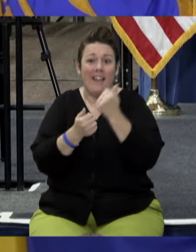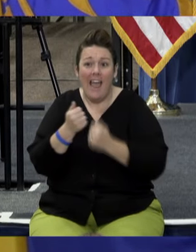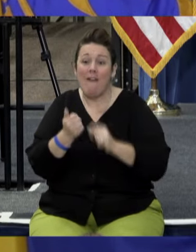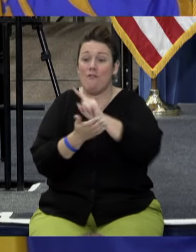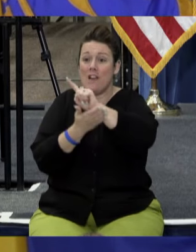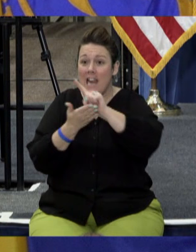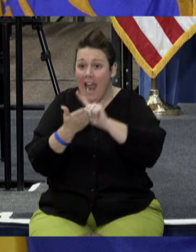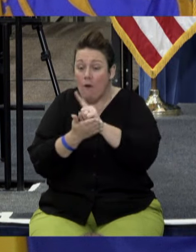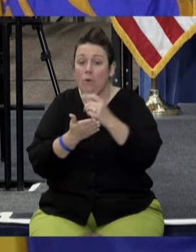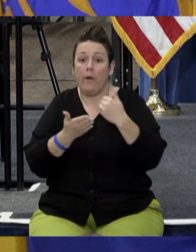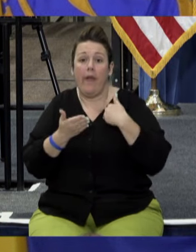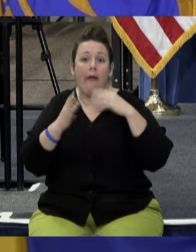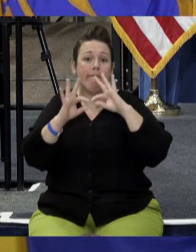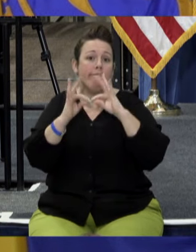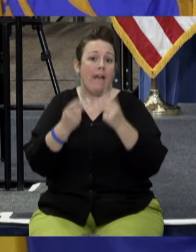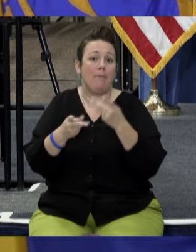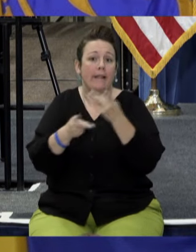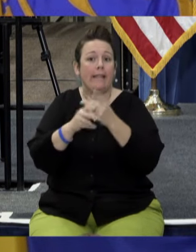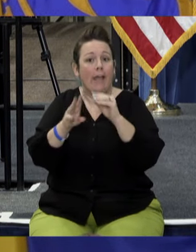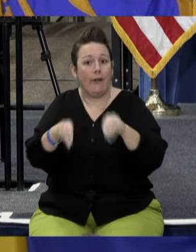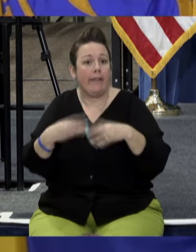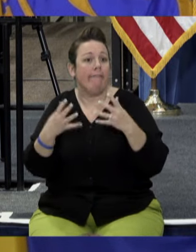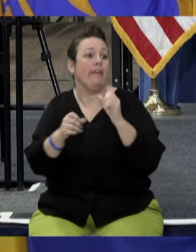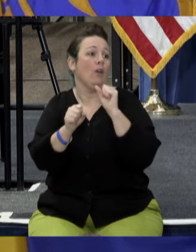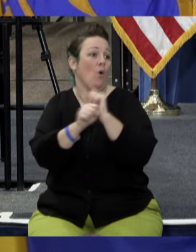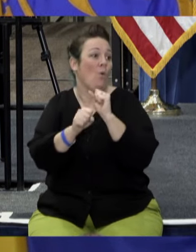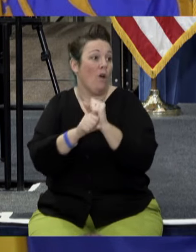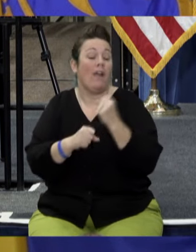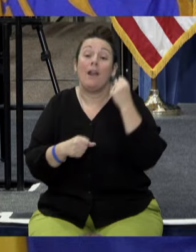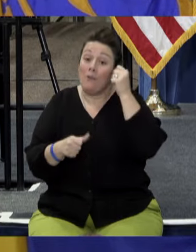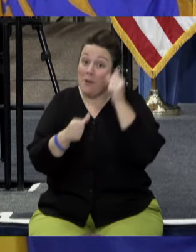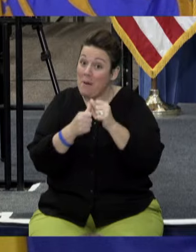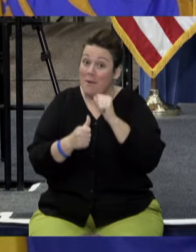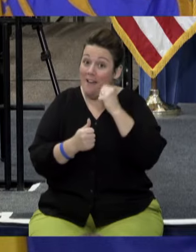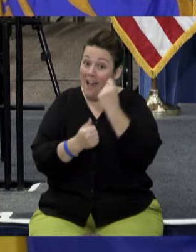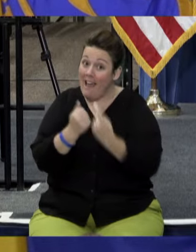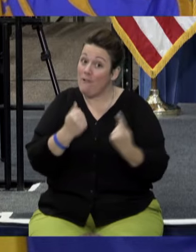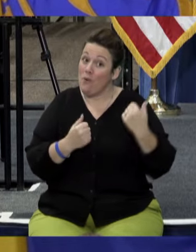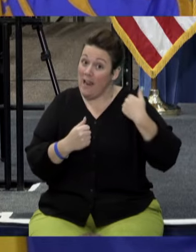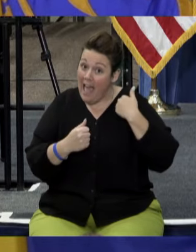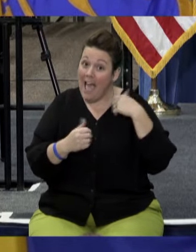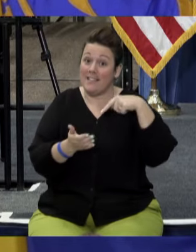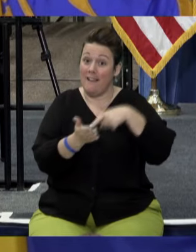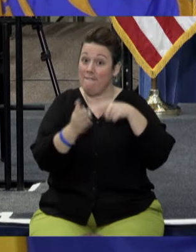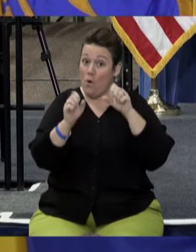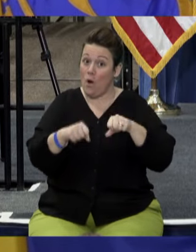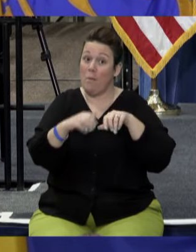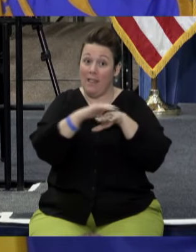work. And of course, we must remember that not everyone has affordable access to the internet.